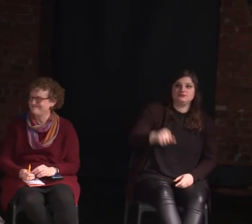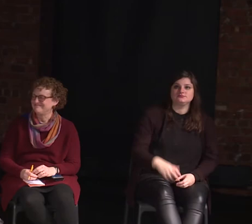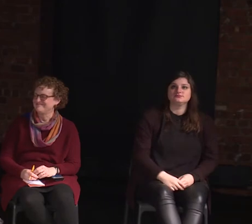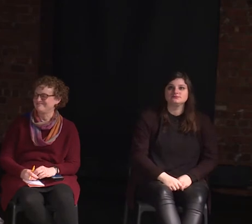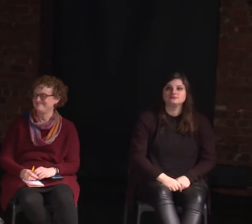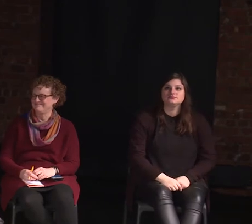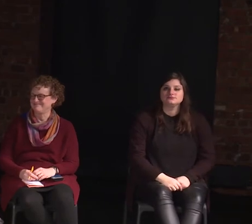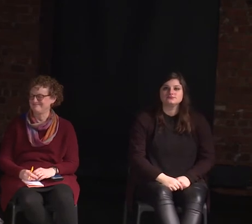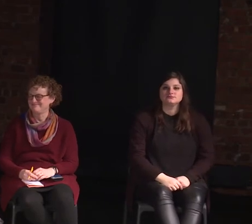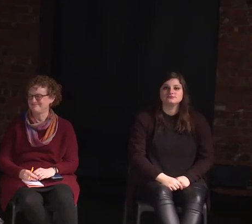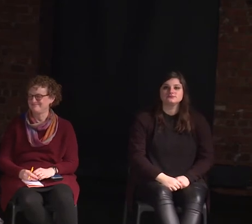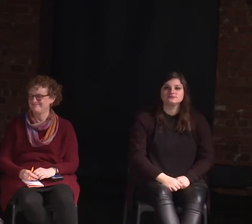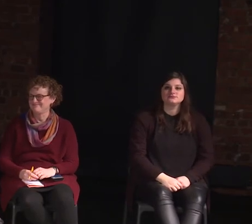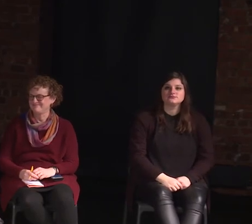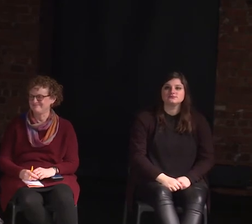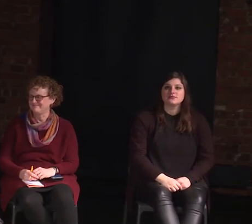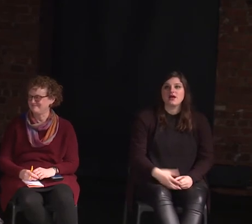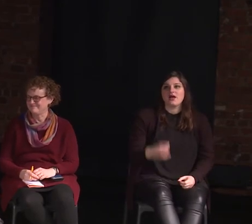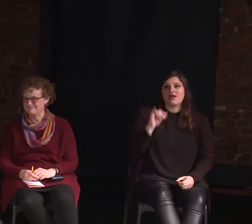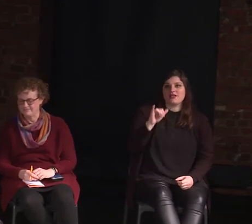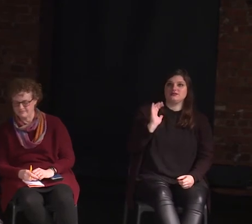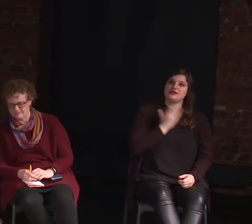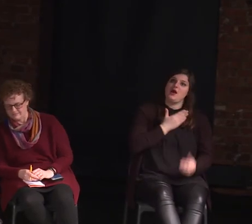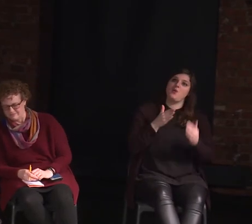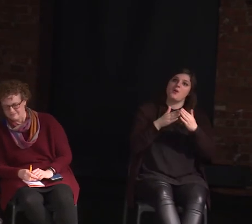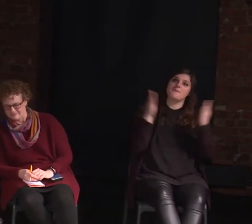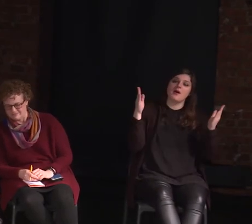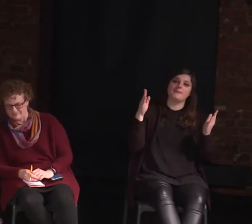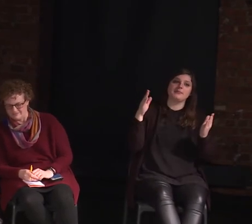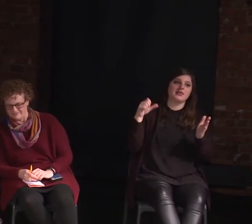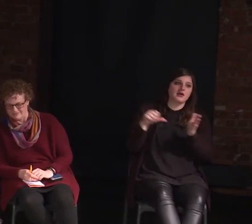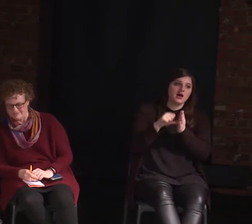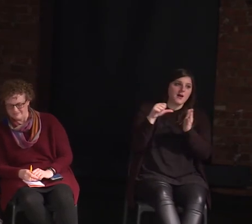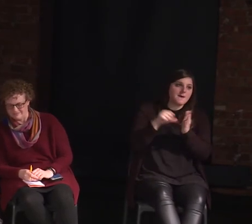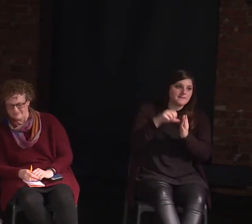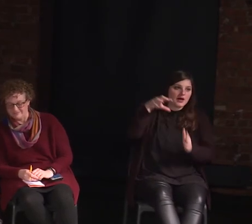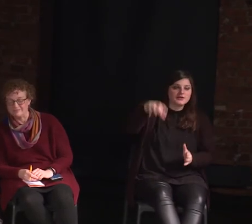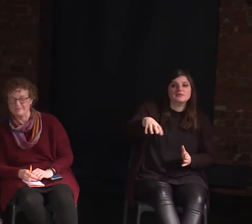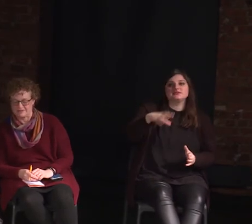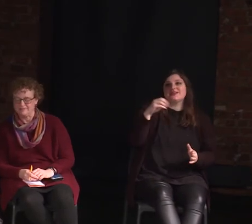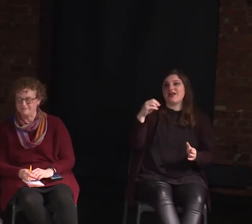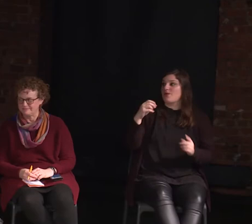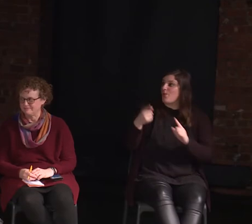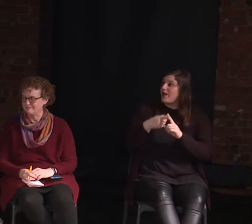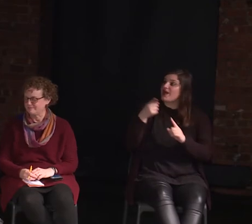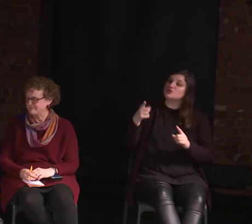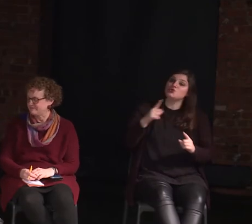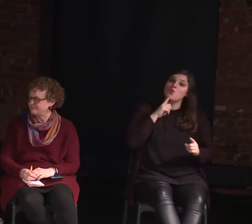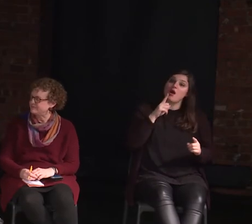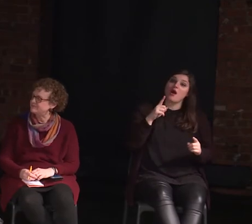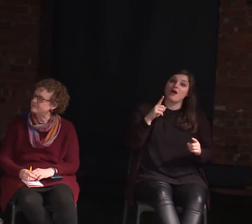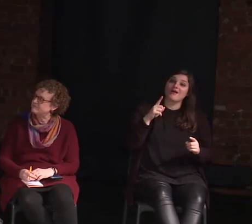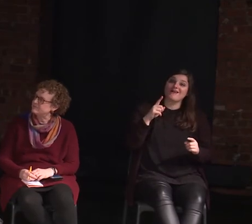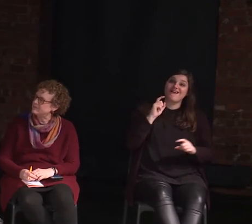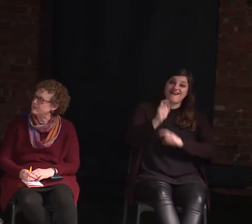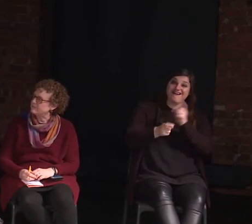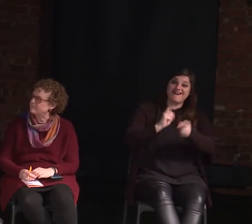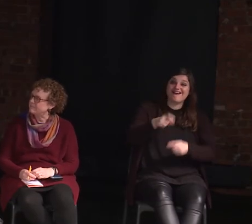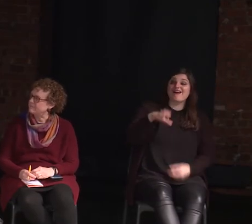public monuments?" and say we're going to spend $10 million commissioning new art to add to what is there. It's a very complicated set of questions.